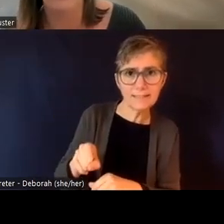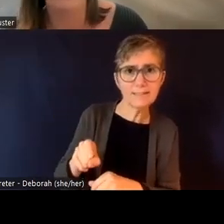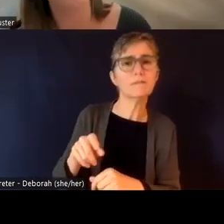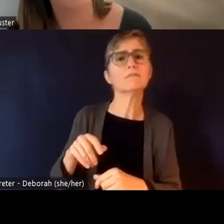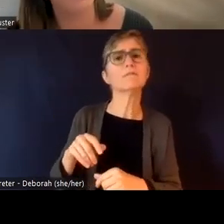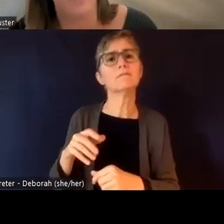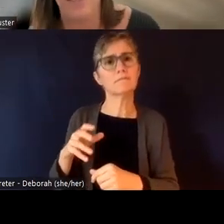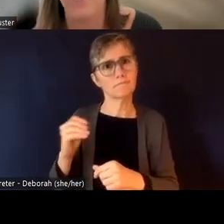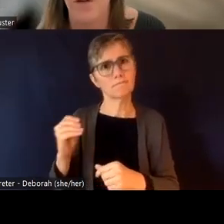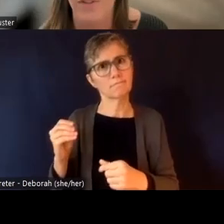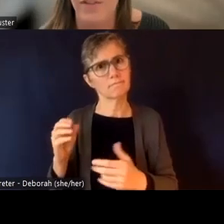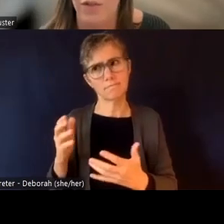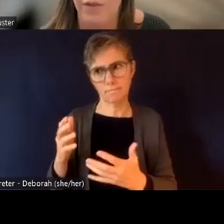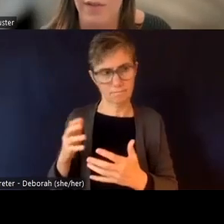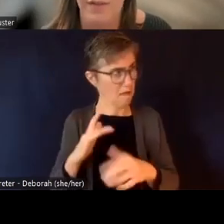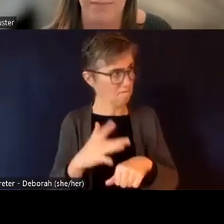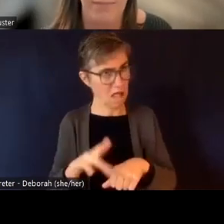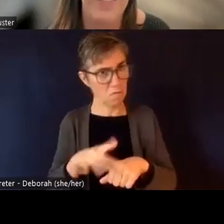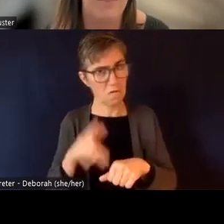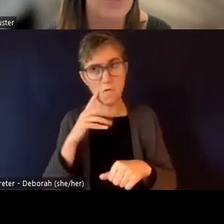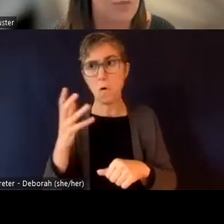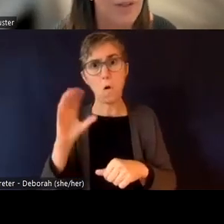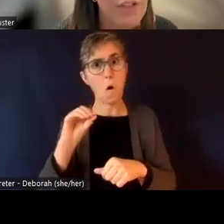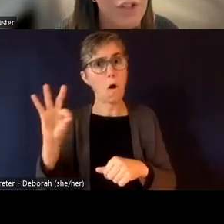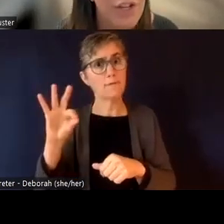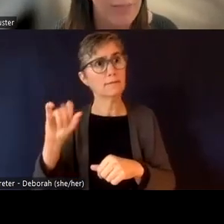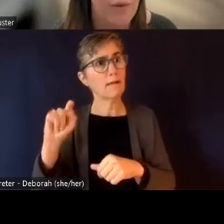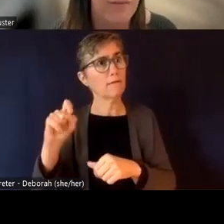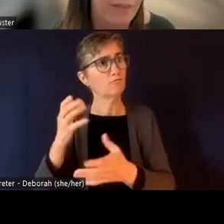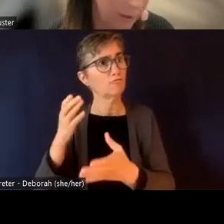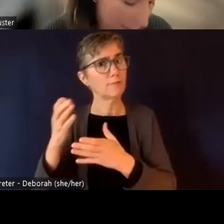as the availability of offsite services, and establishing relationships, one of the things